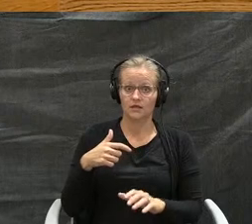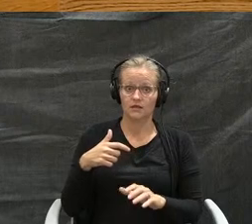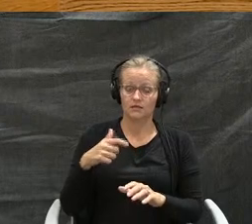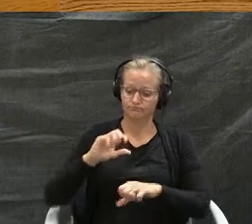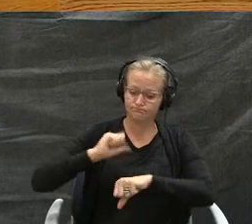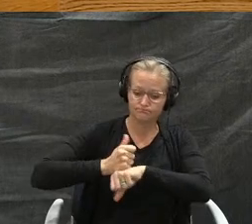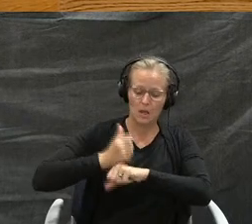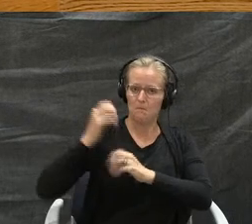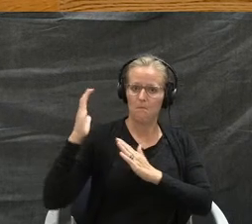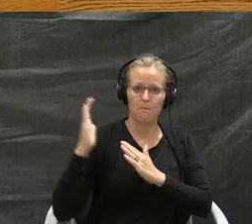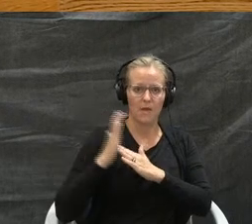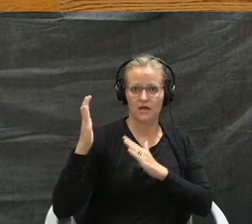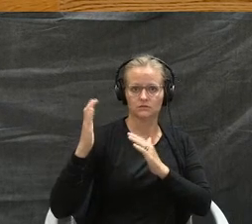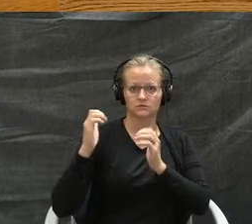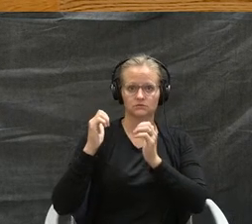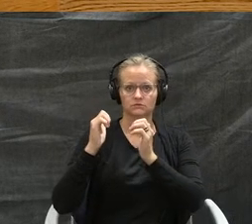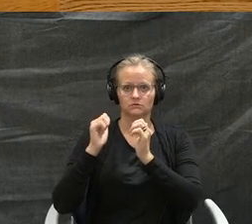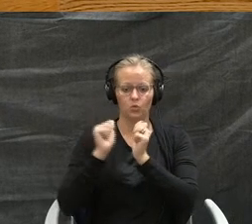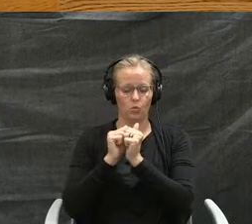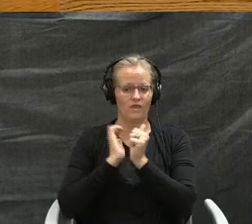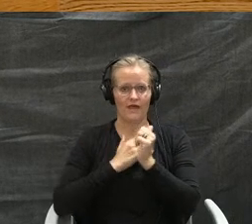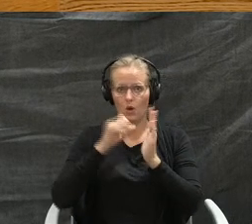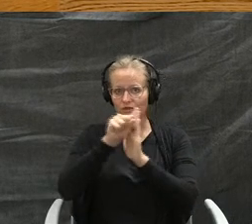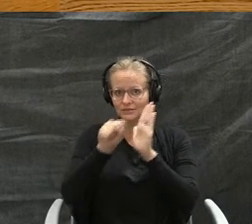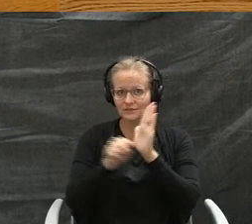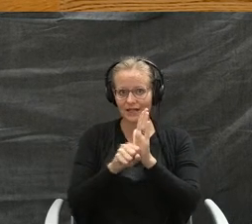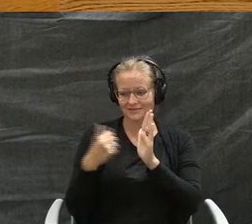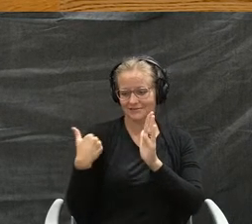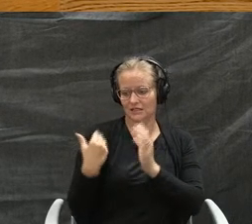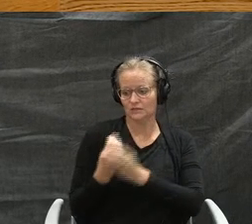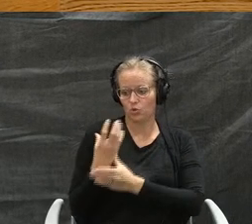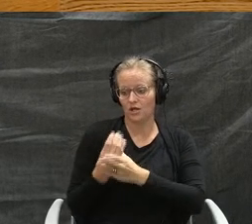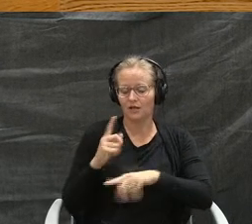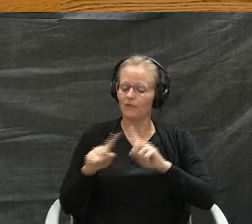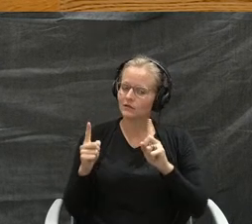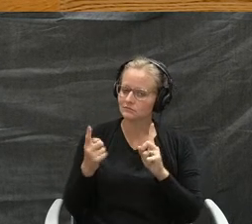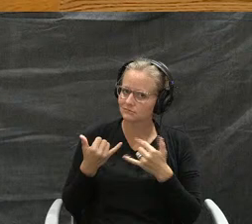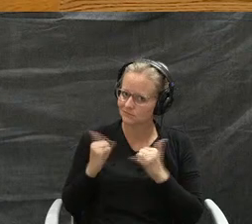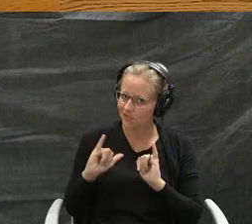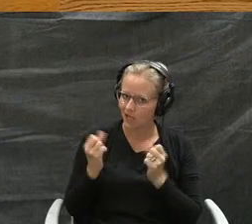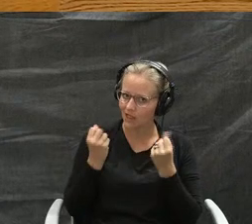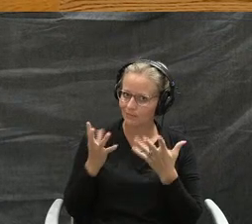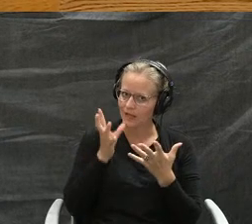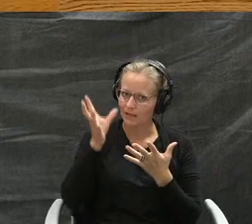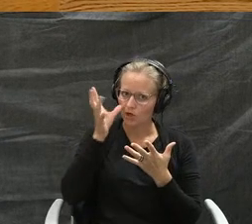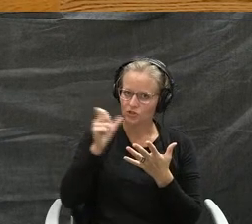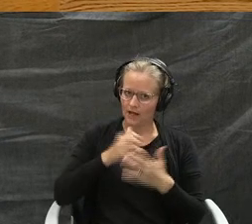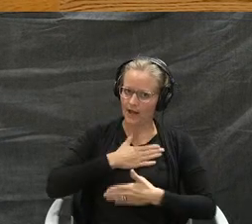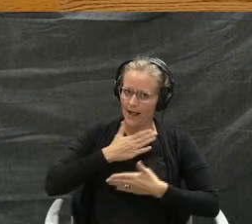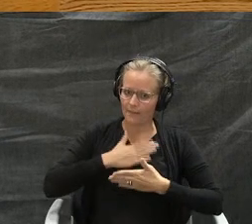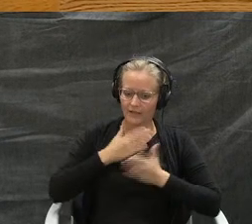we had parents not happy with it and students not happy with it. So we wanted to.